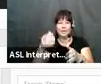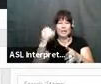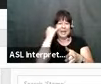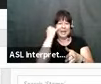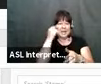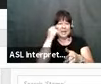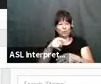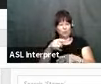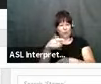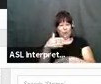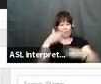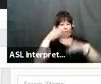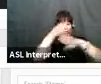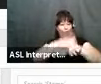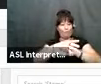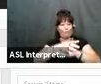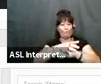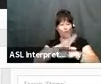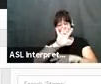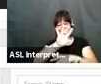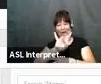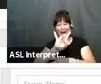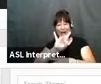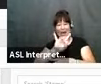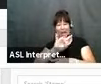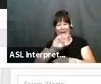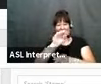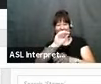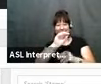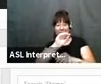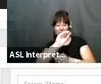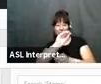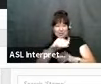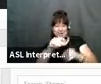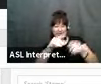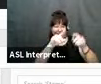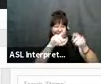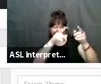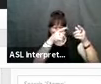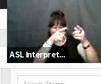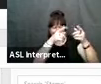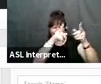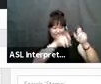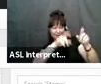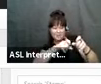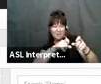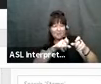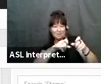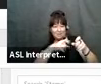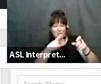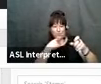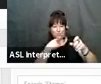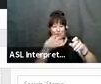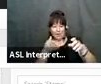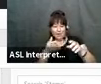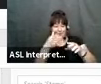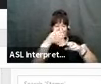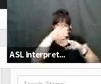in the purple, five to eight percent in the red, two to four point nine percent in the orange and less than two percent for the yellow.